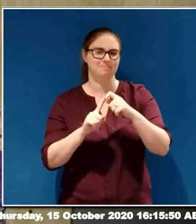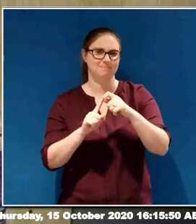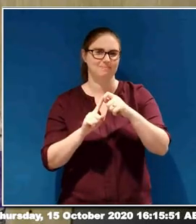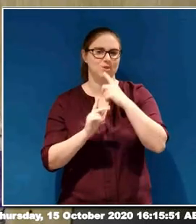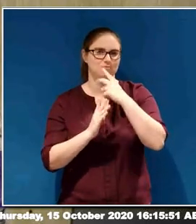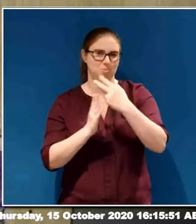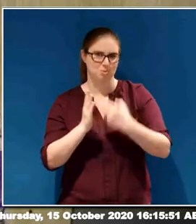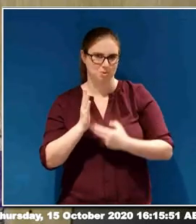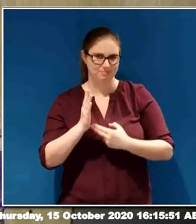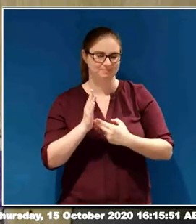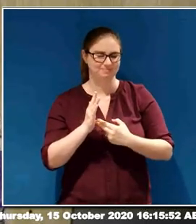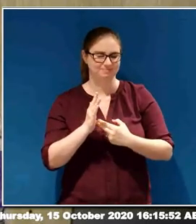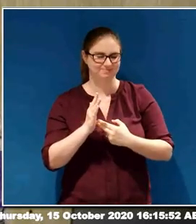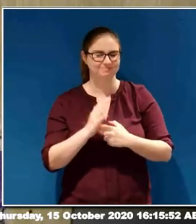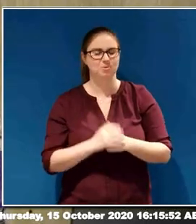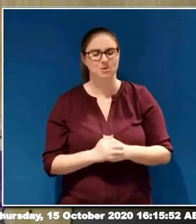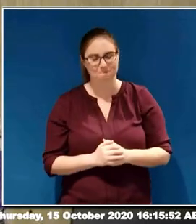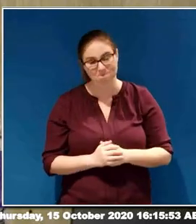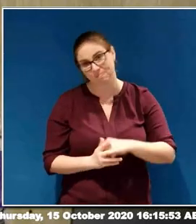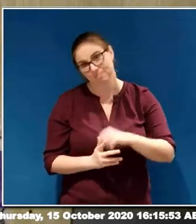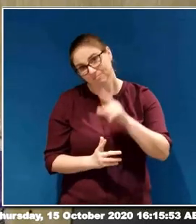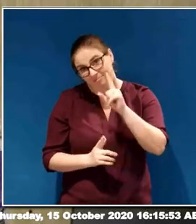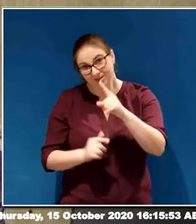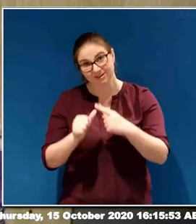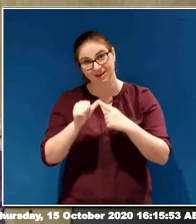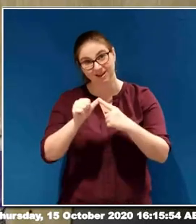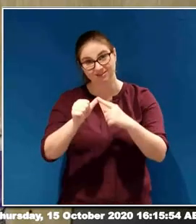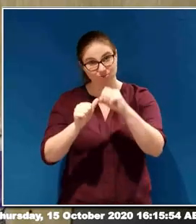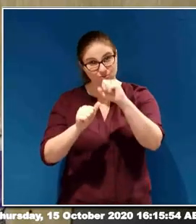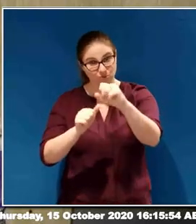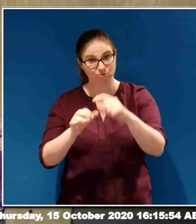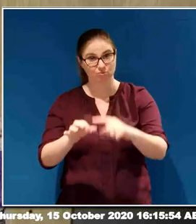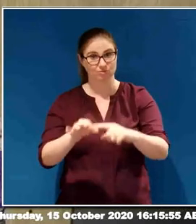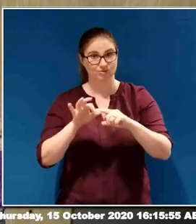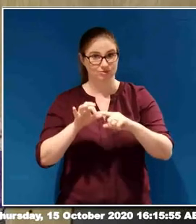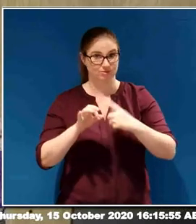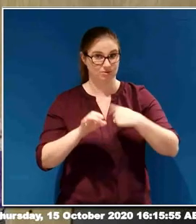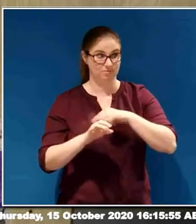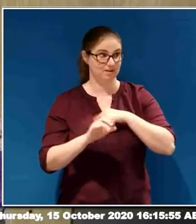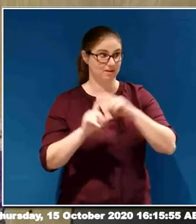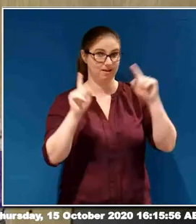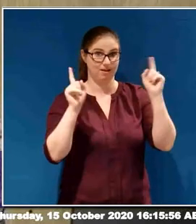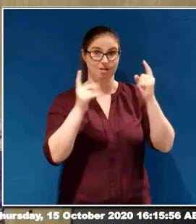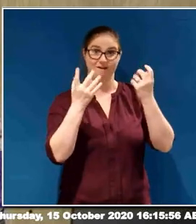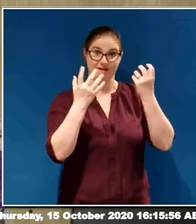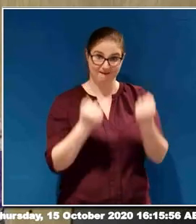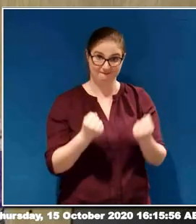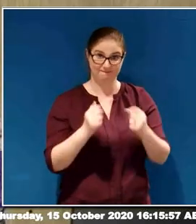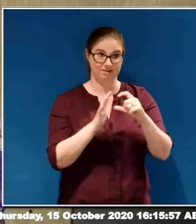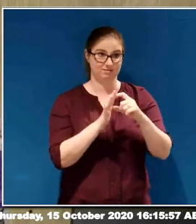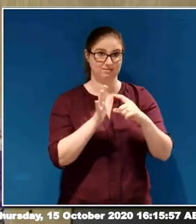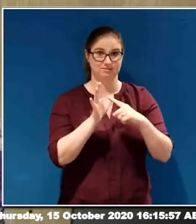that we need to do that properly, and it's my absolutely fervent hope that this